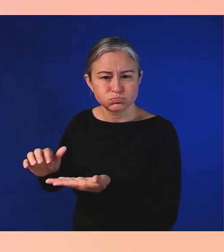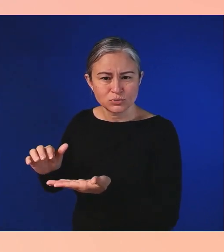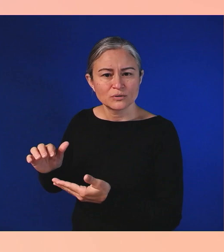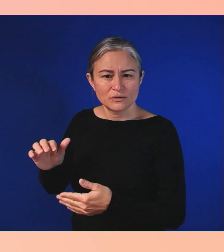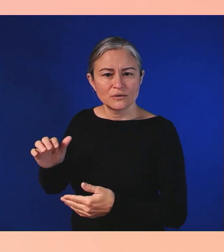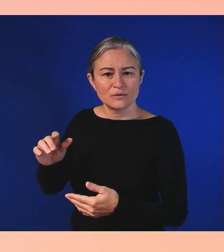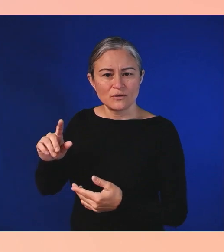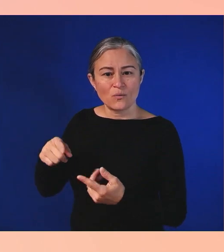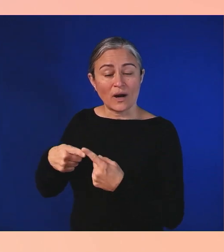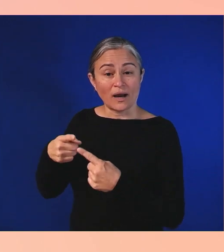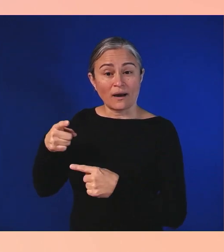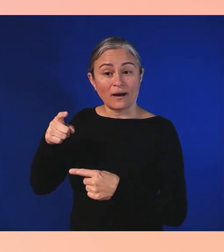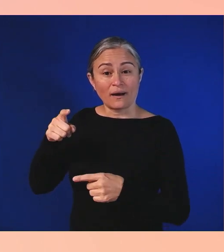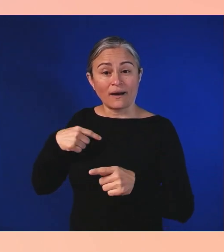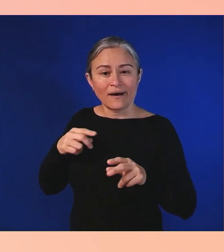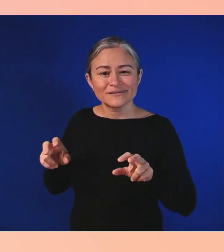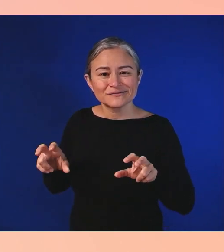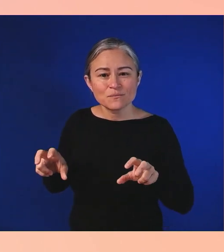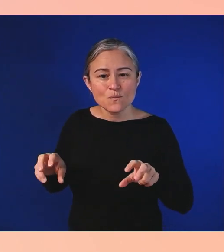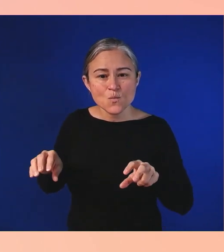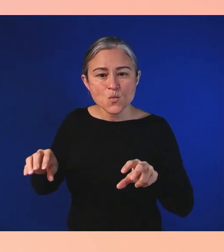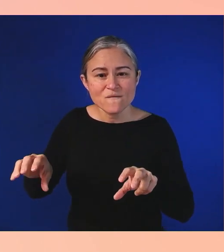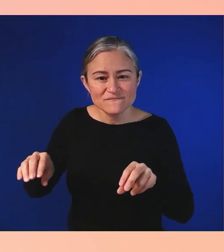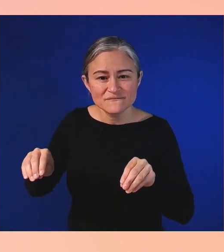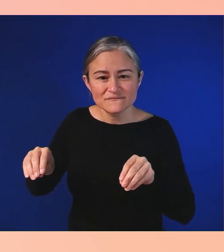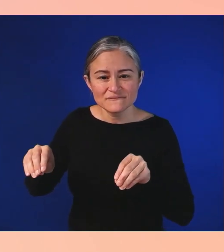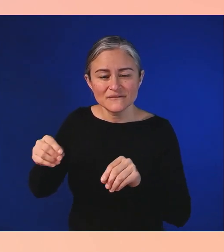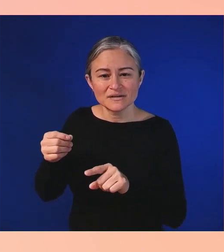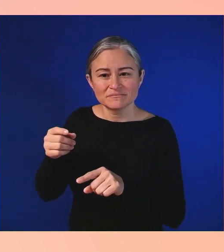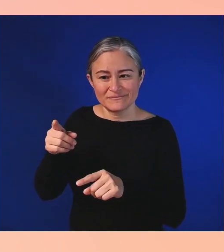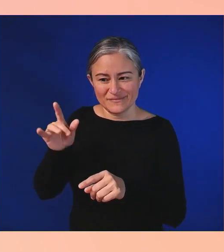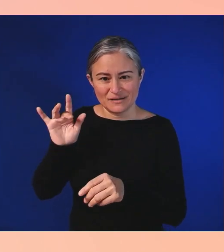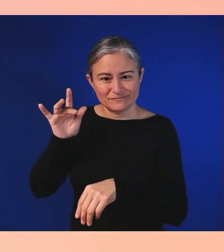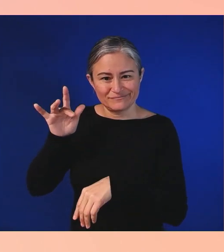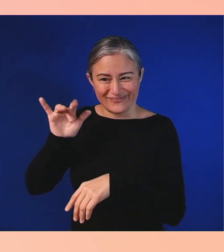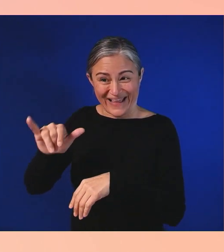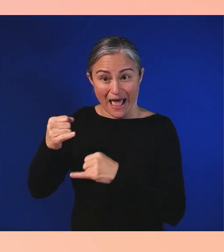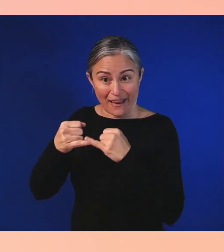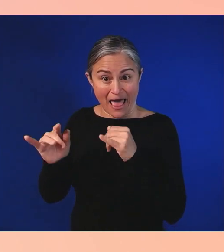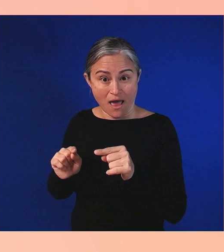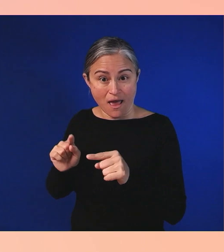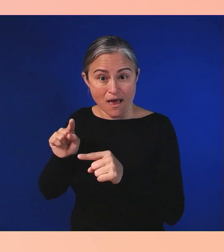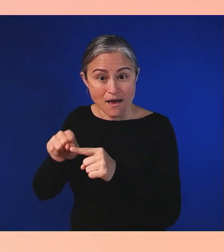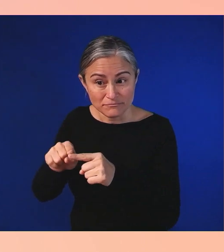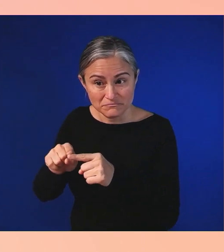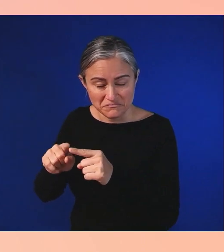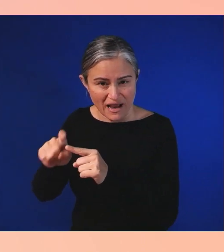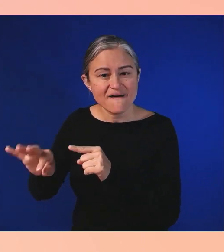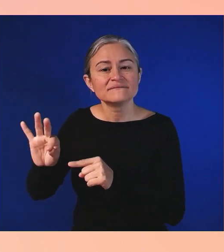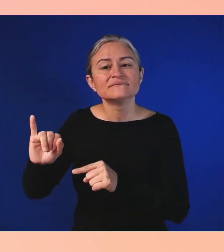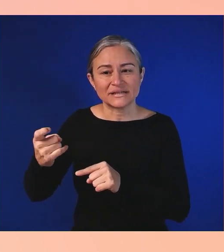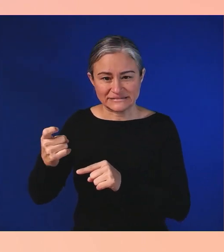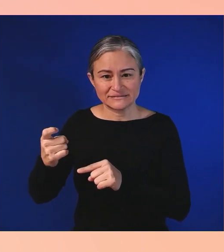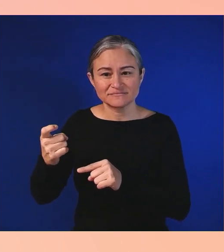the line and fix the error by pressing backspace. My error is fixed. How do I make sure that the error is fixed?